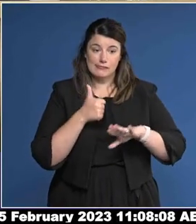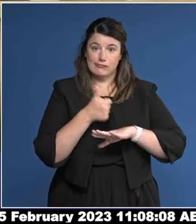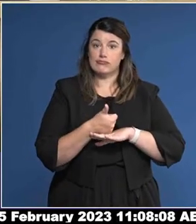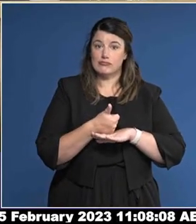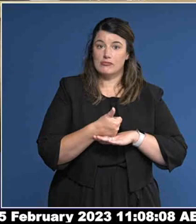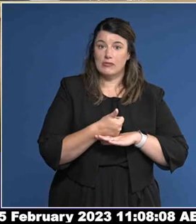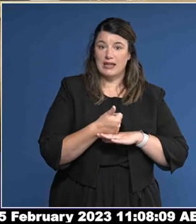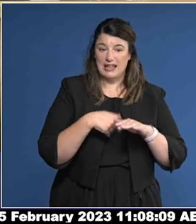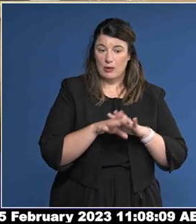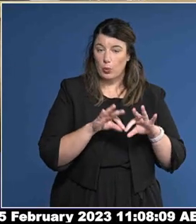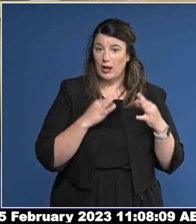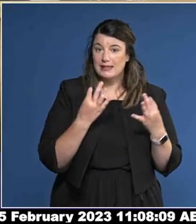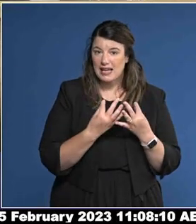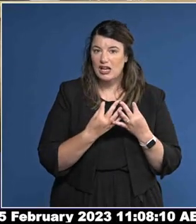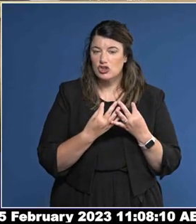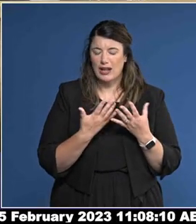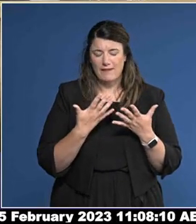There was an extensive training program that has been put in place.